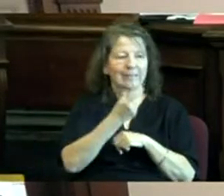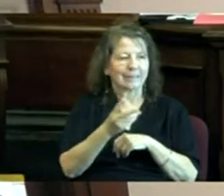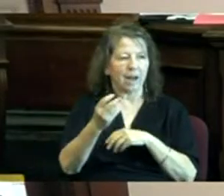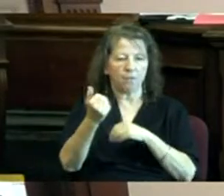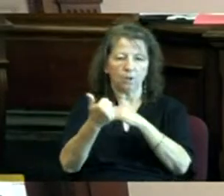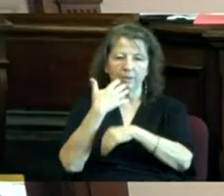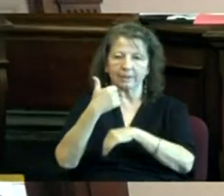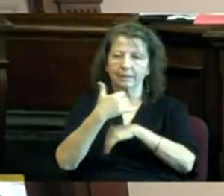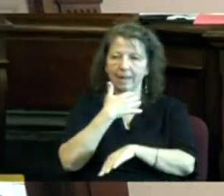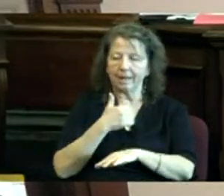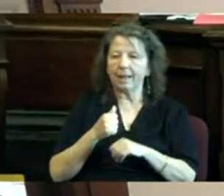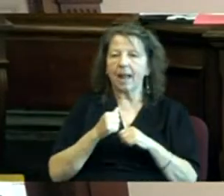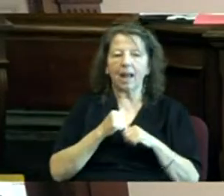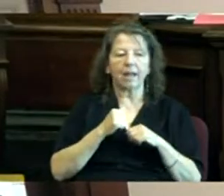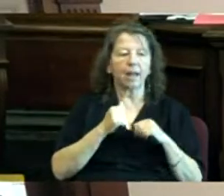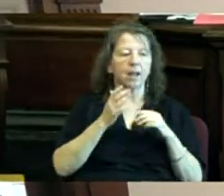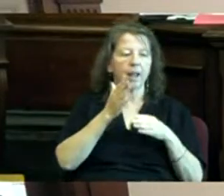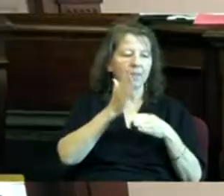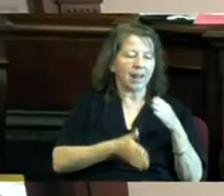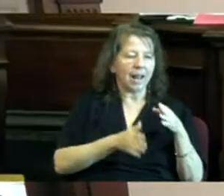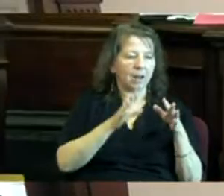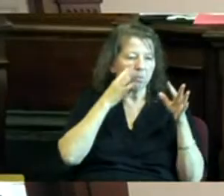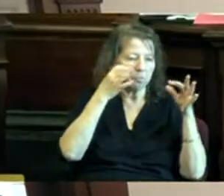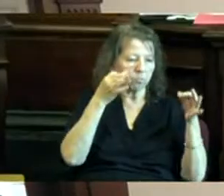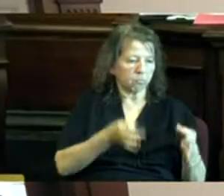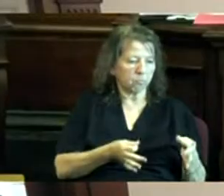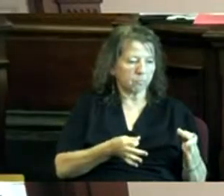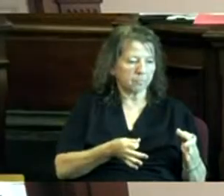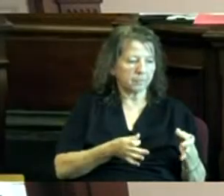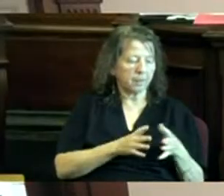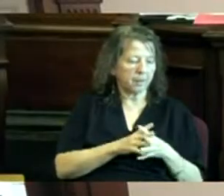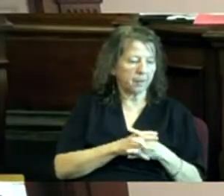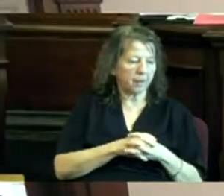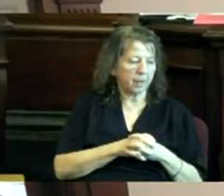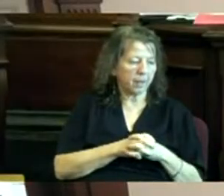of an online form to do that with. And we got a number of